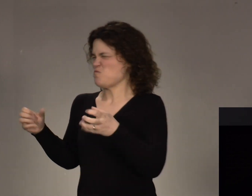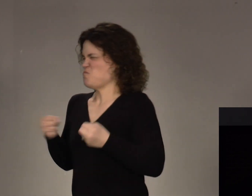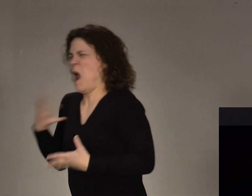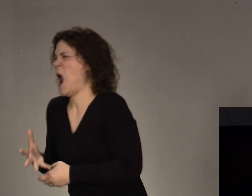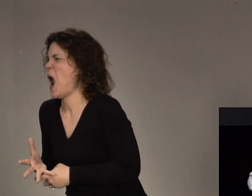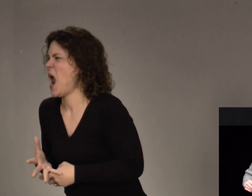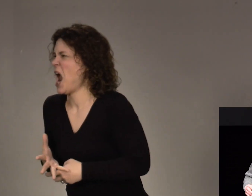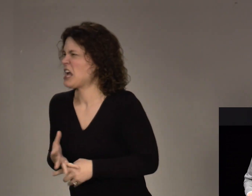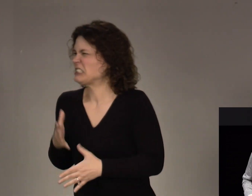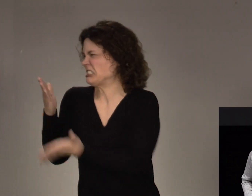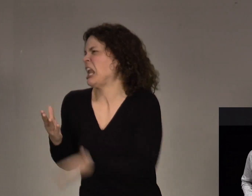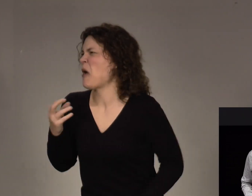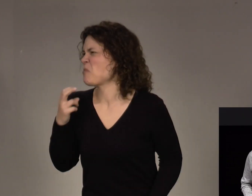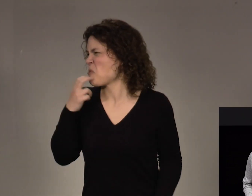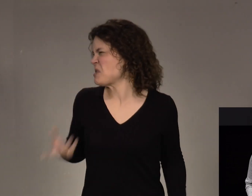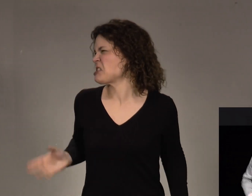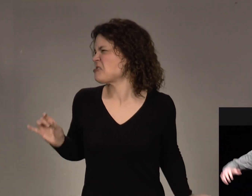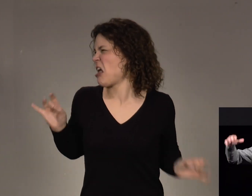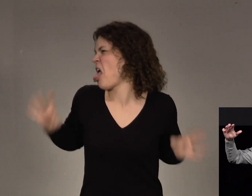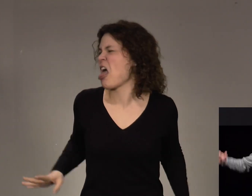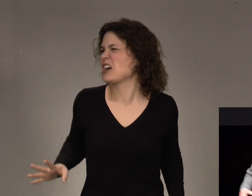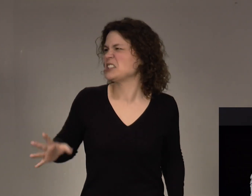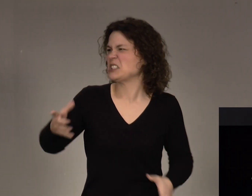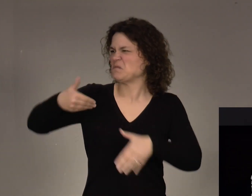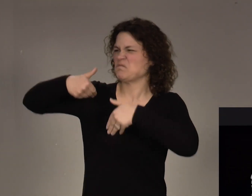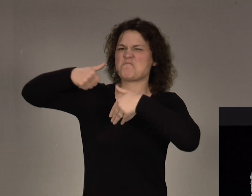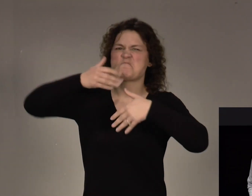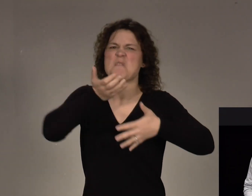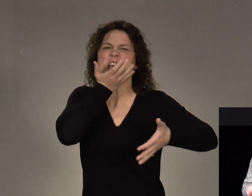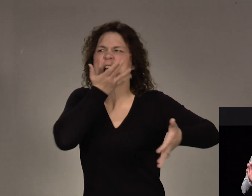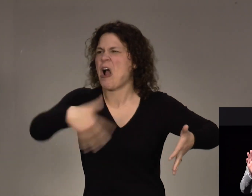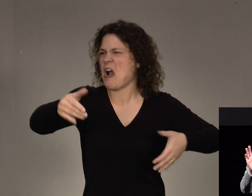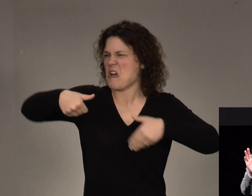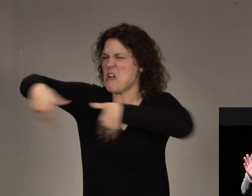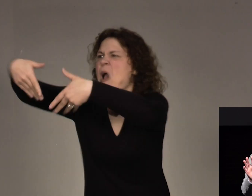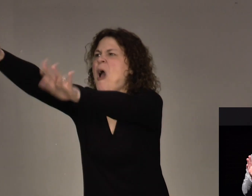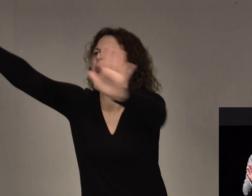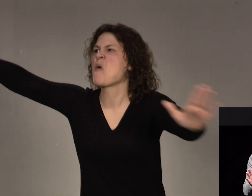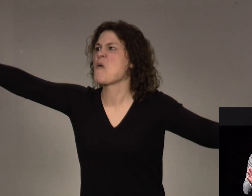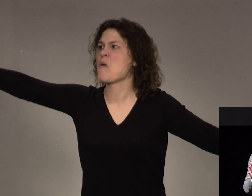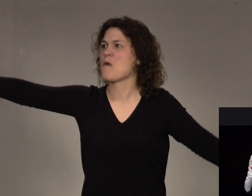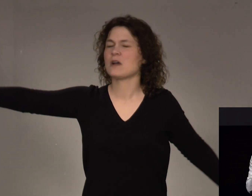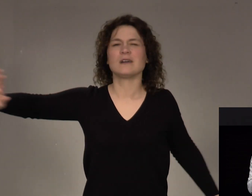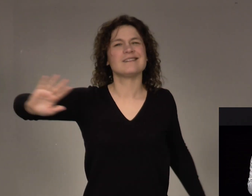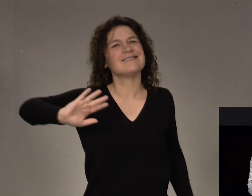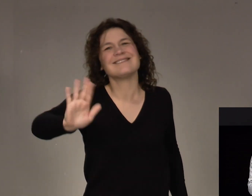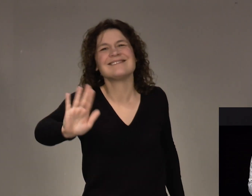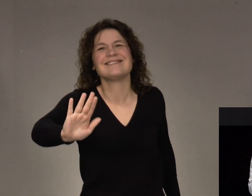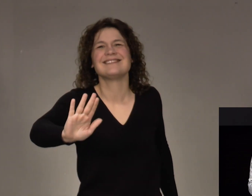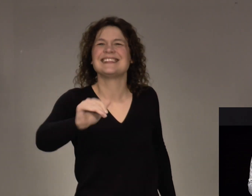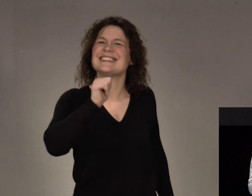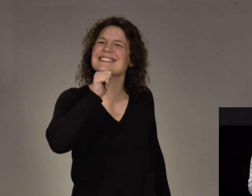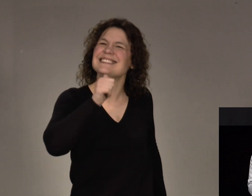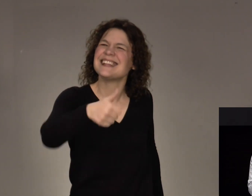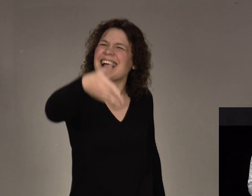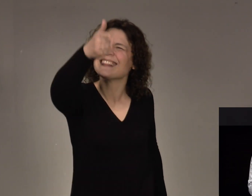"Stop your whistling! Get off of my front yard!" That's not the God of Scripture!